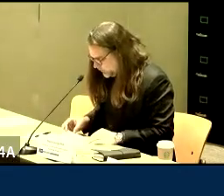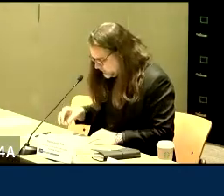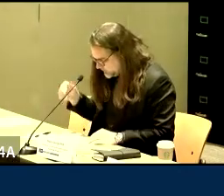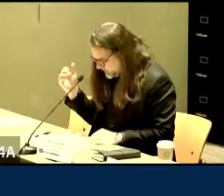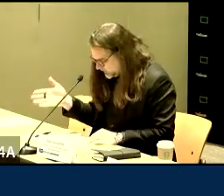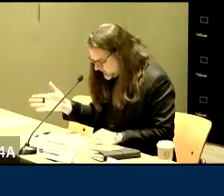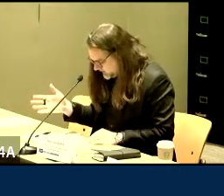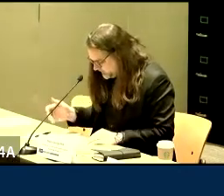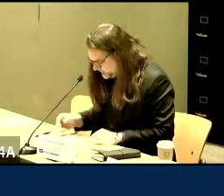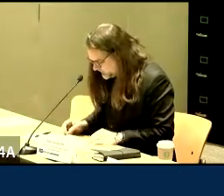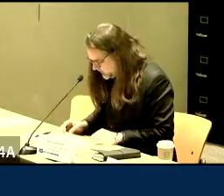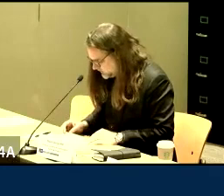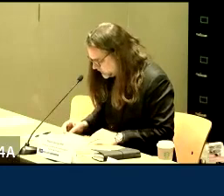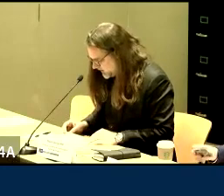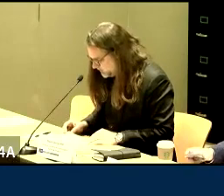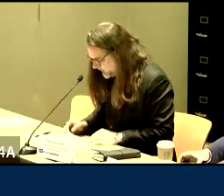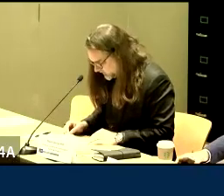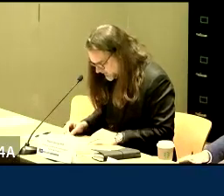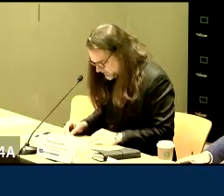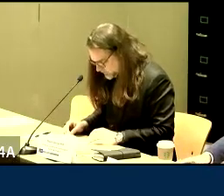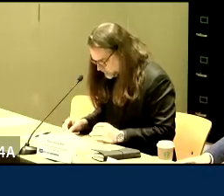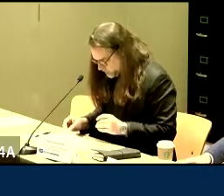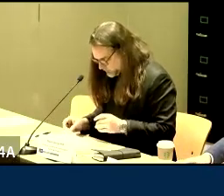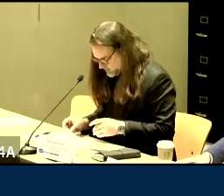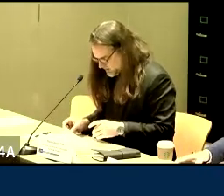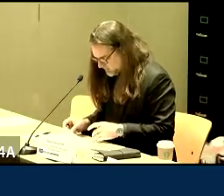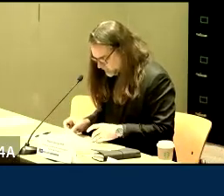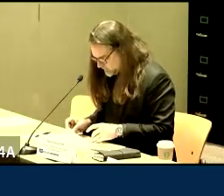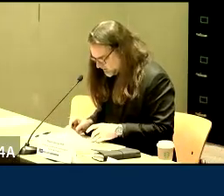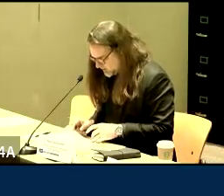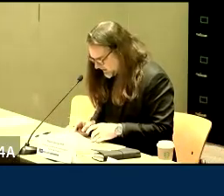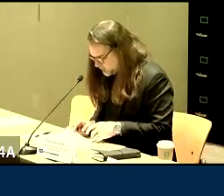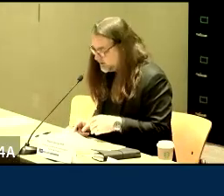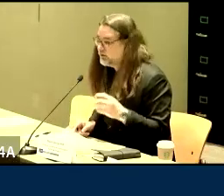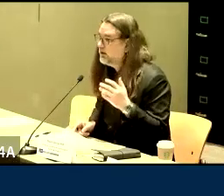We use better data to create better analytical tools and focused on collaboration